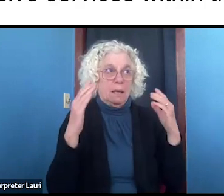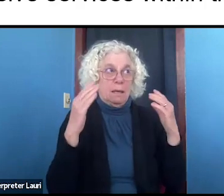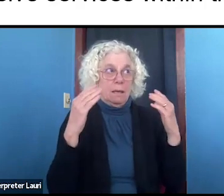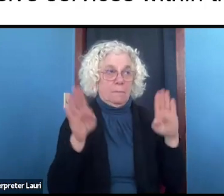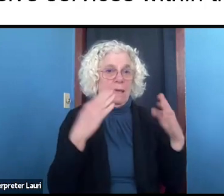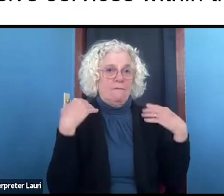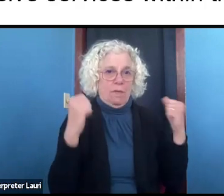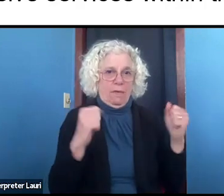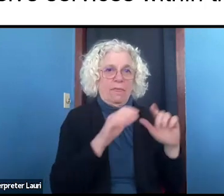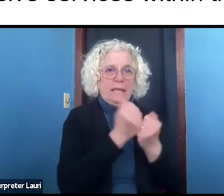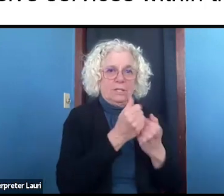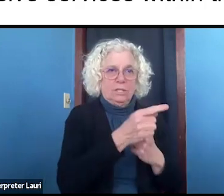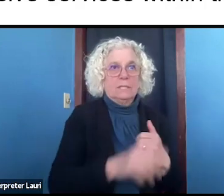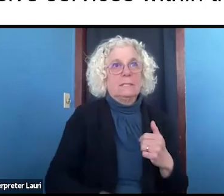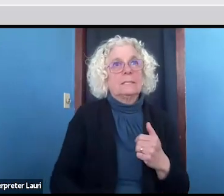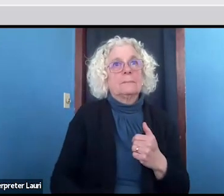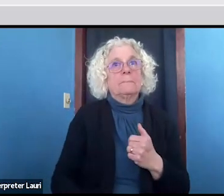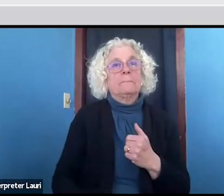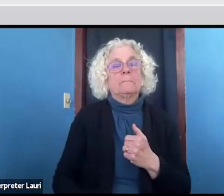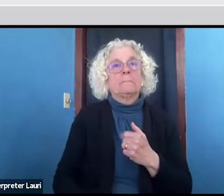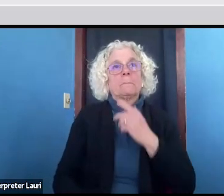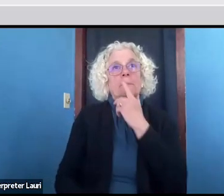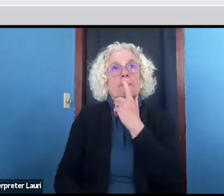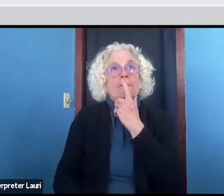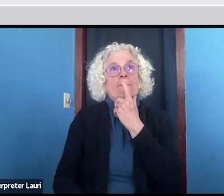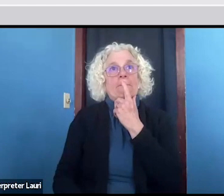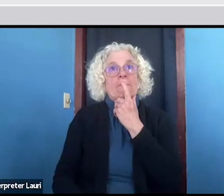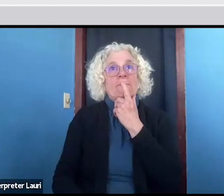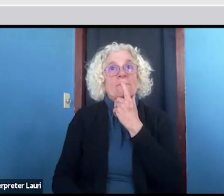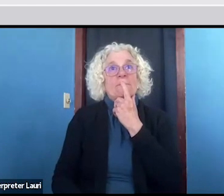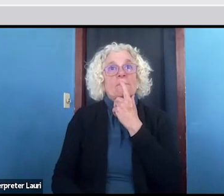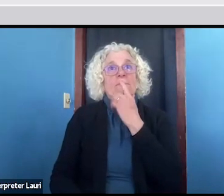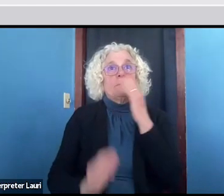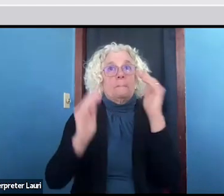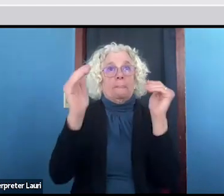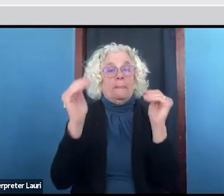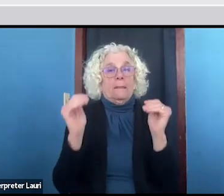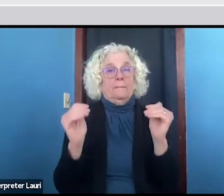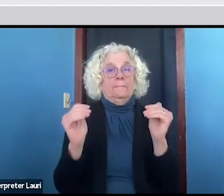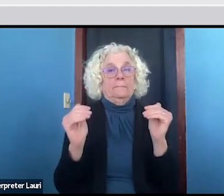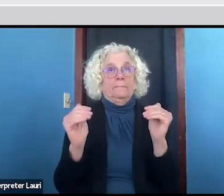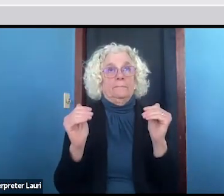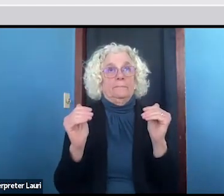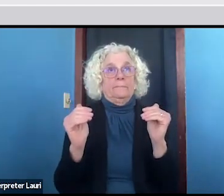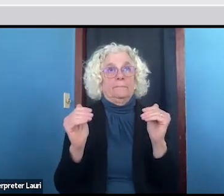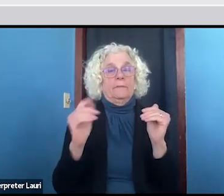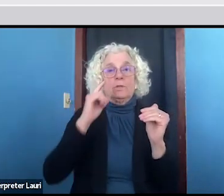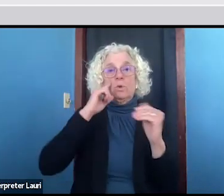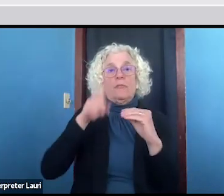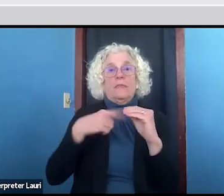Next. So the next strategy in this framework is to expand the service delivery network